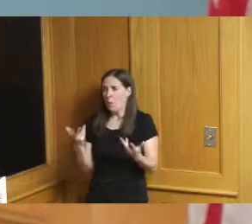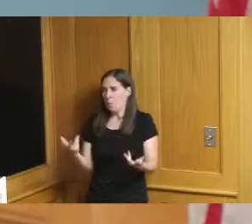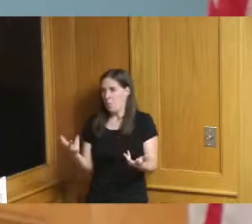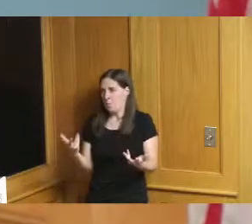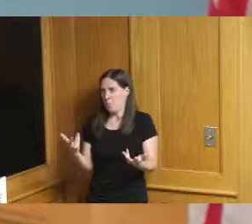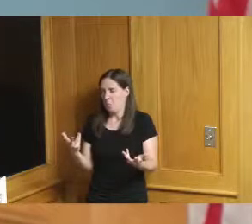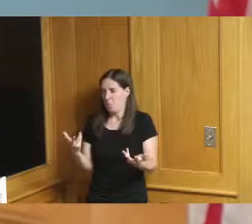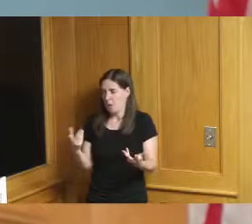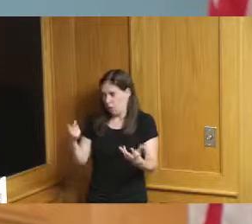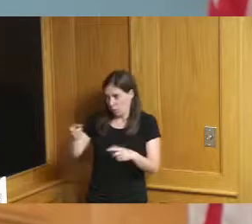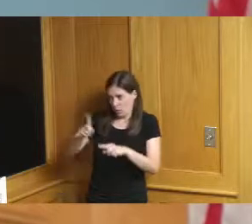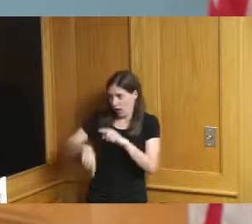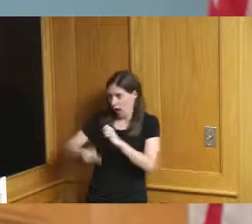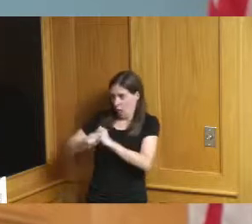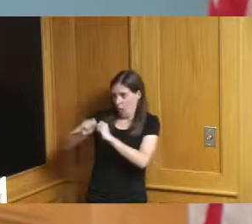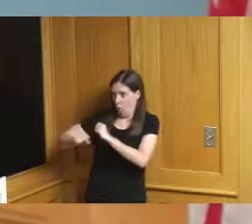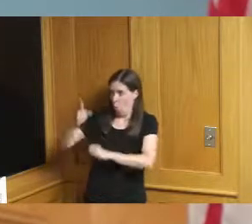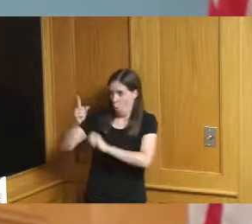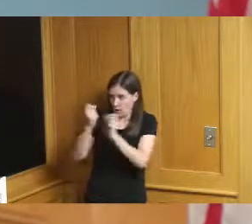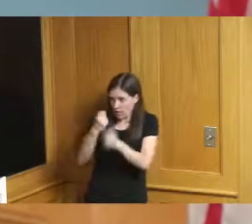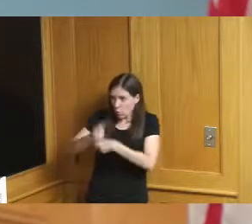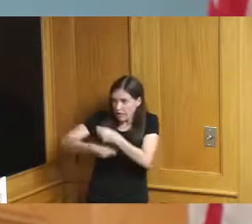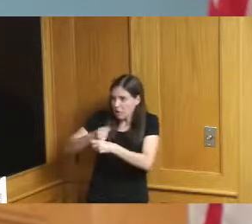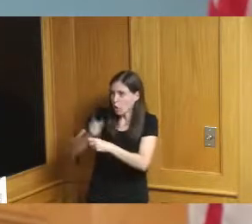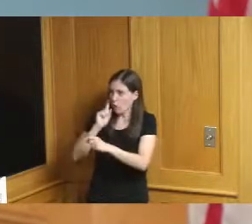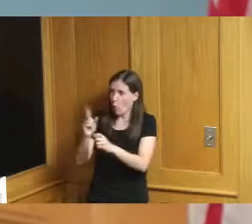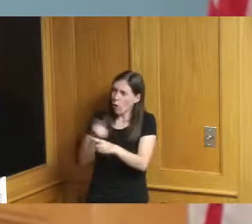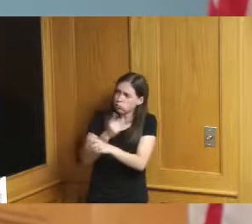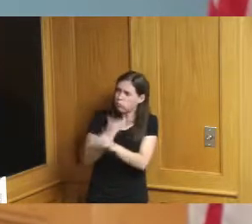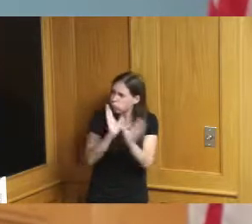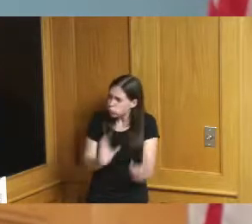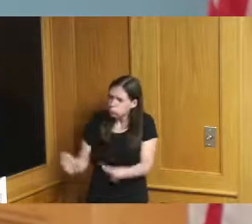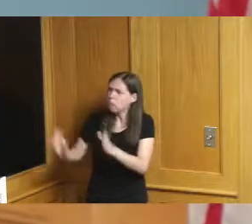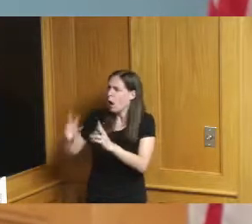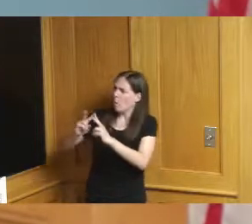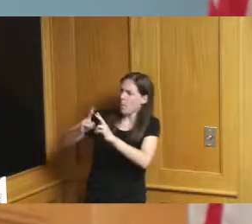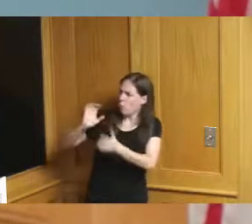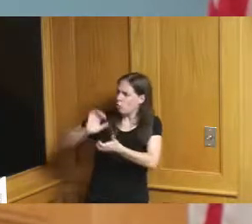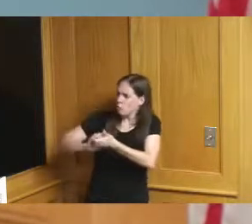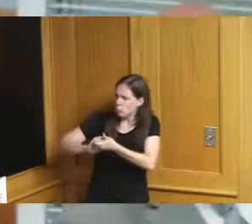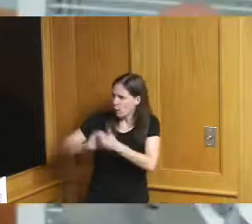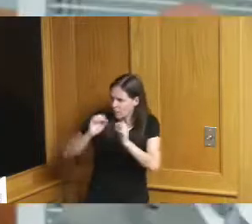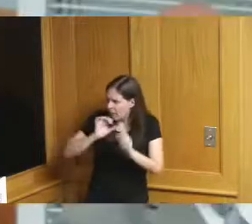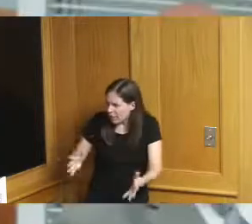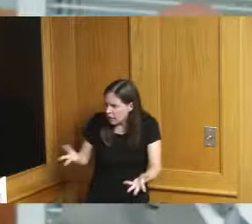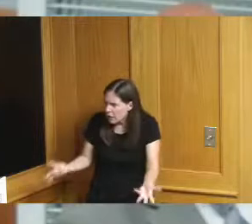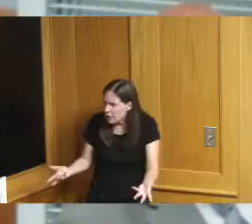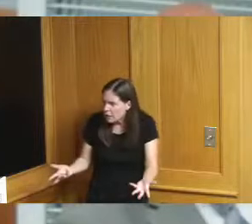a year and do proper planning and partnerships to phasing in because of the challenges with the